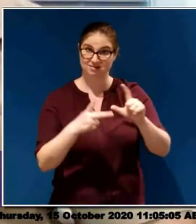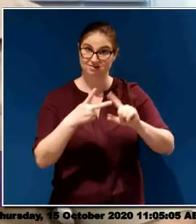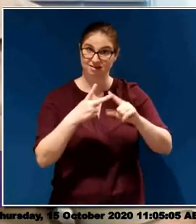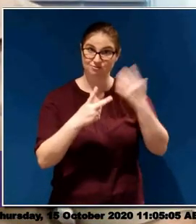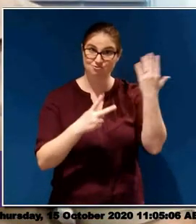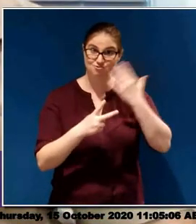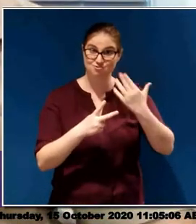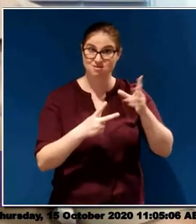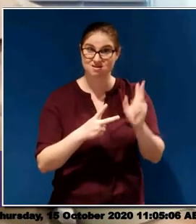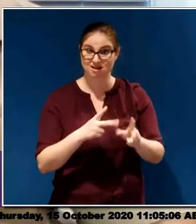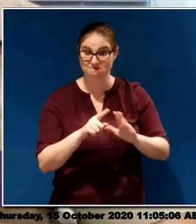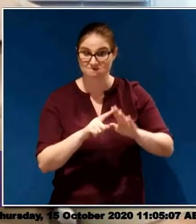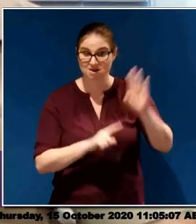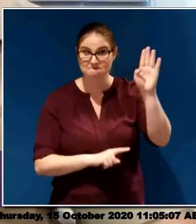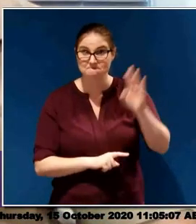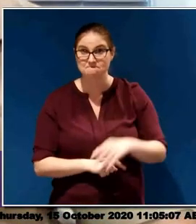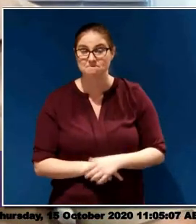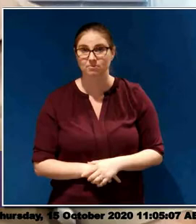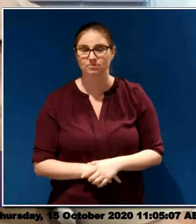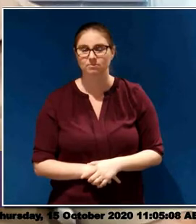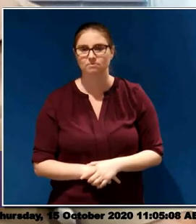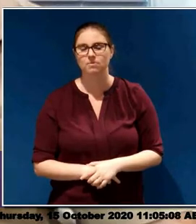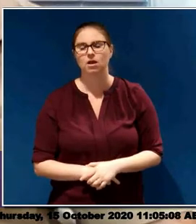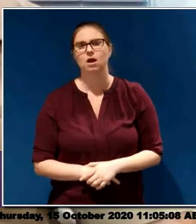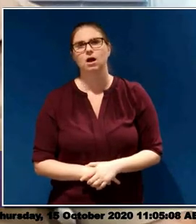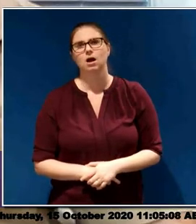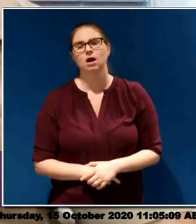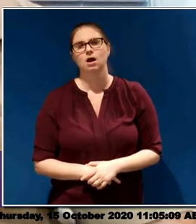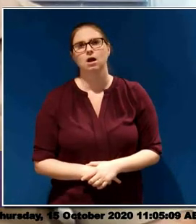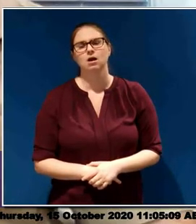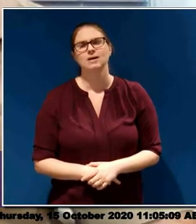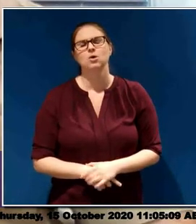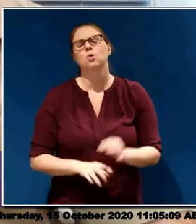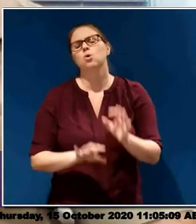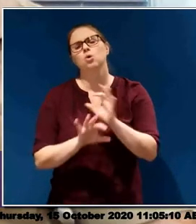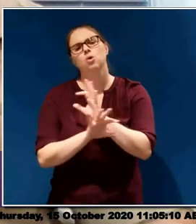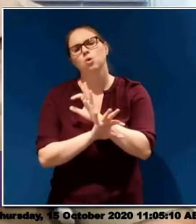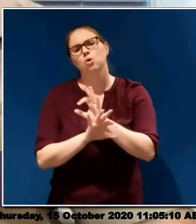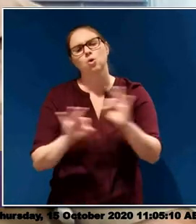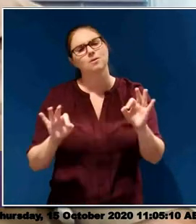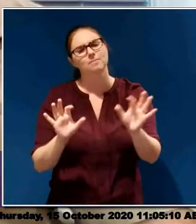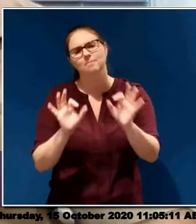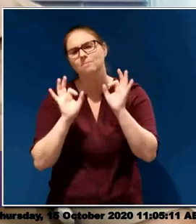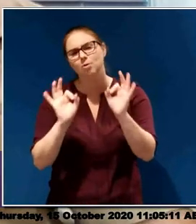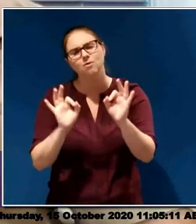Not completely. I think Jack kind of was living in the moment of, you know, the graduation